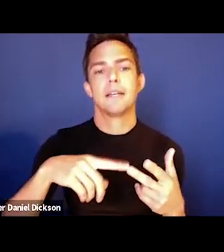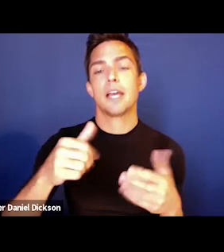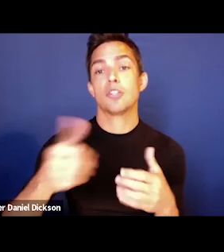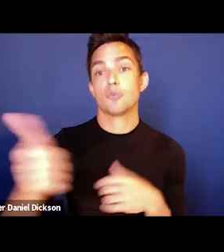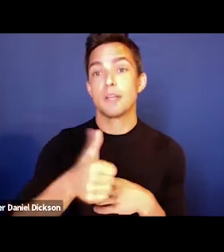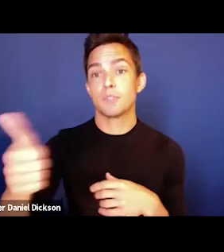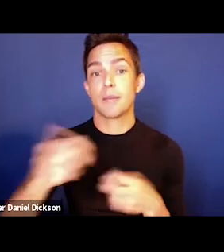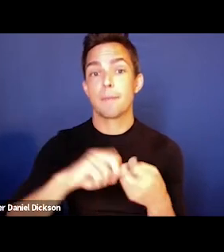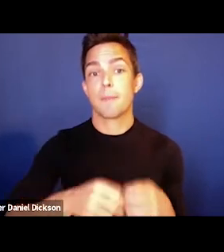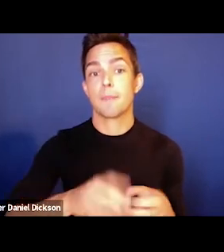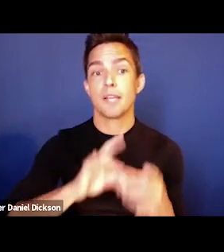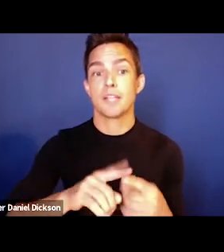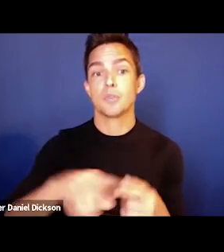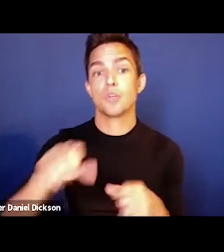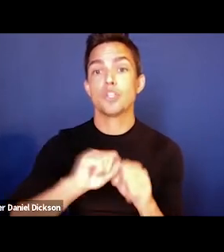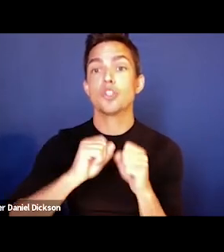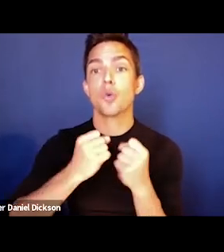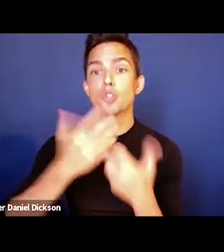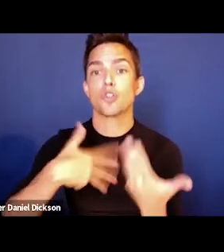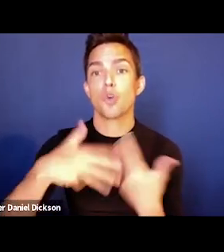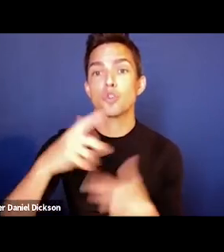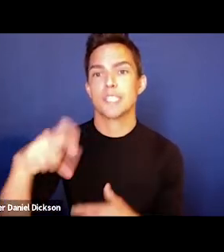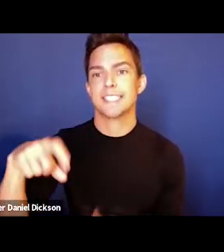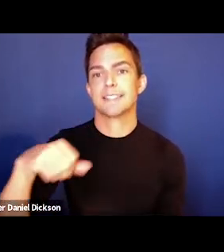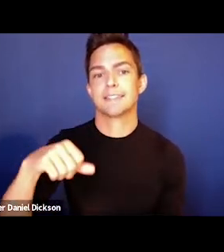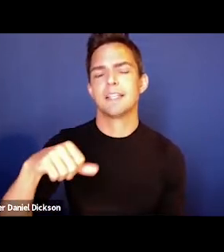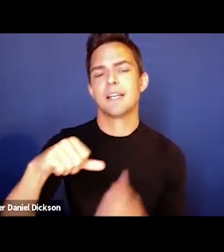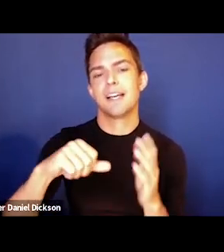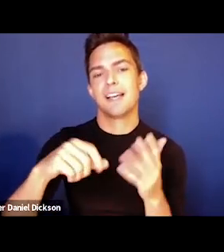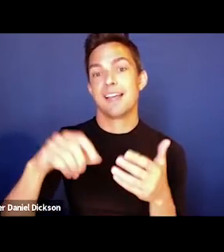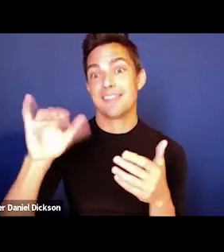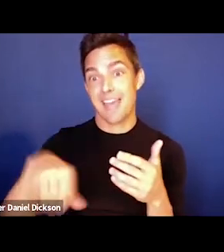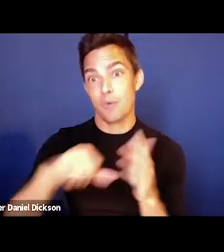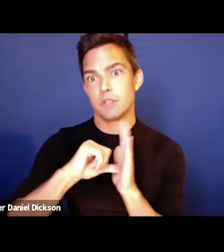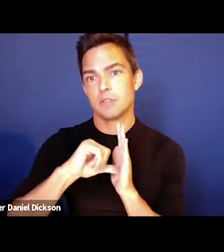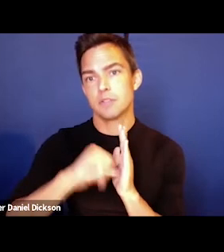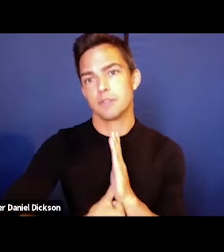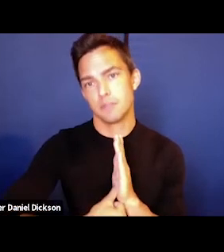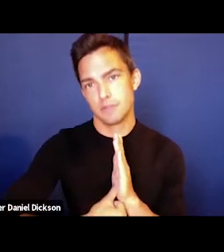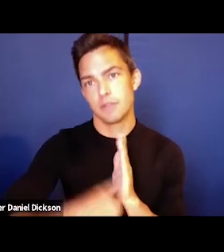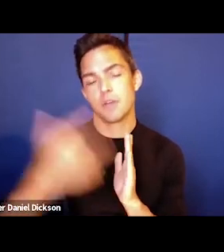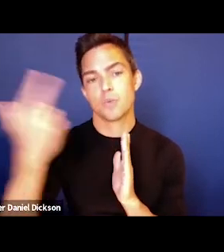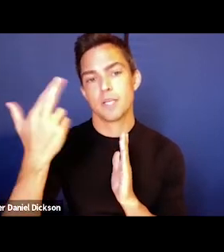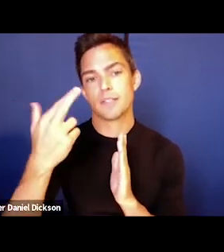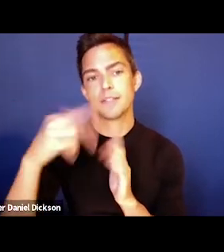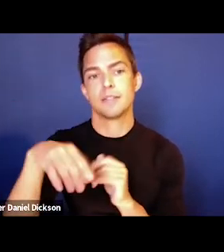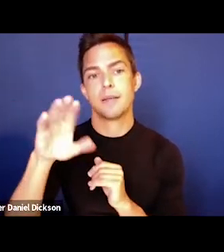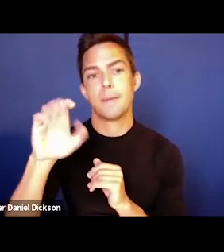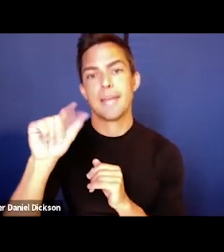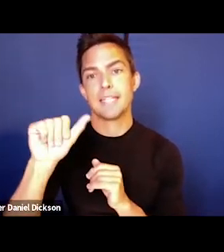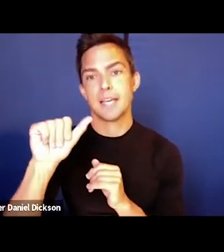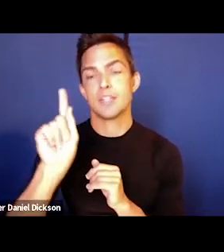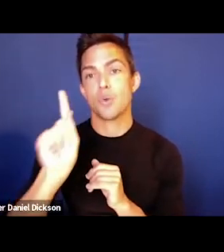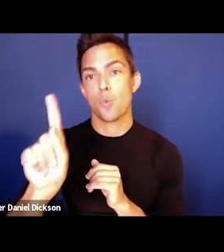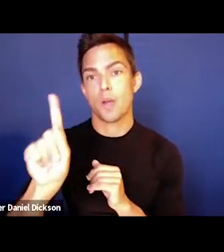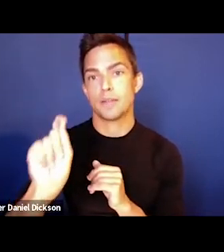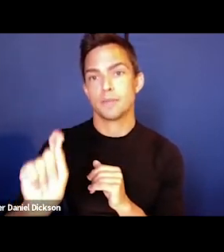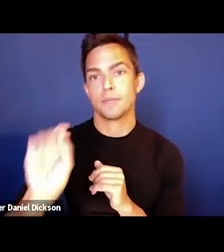related to social needs and i want to highlight that because the beta is one which is a very